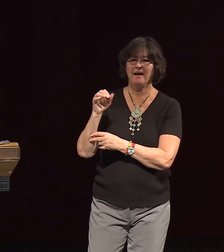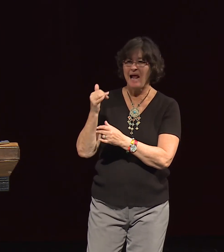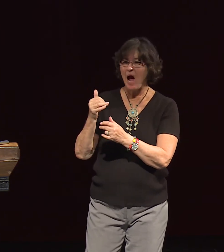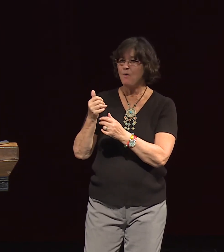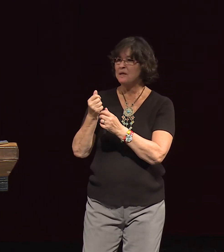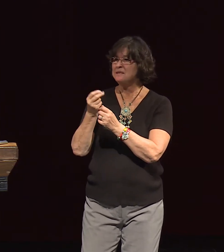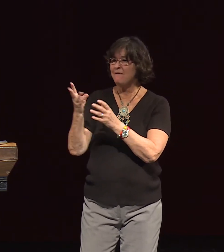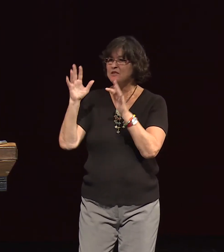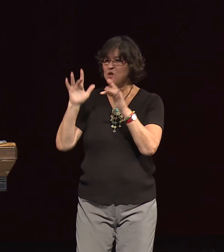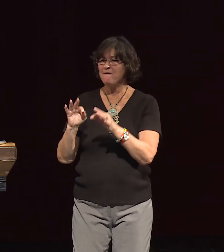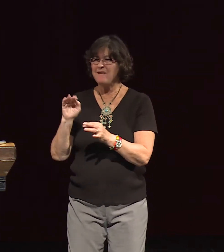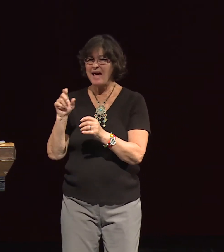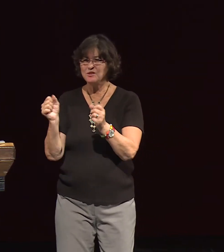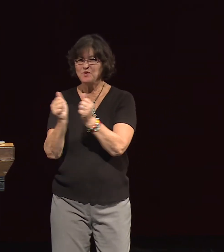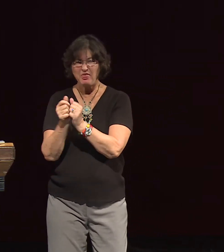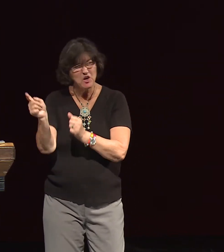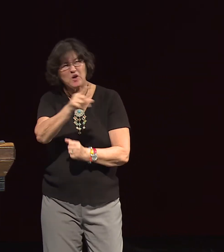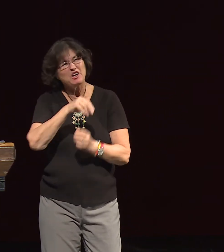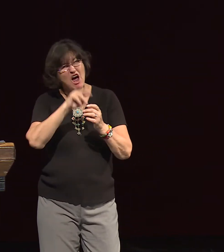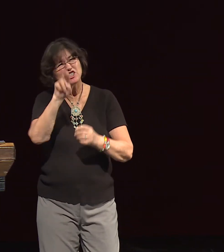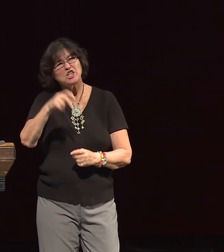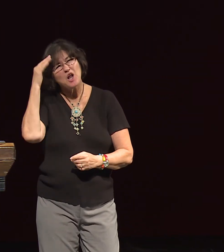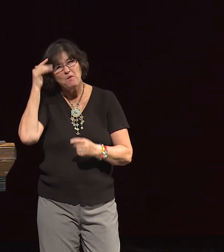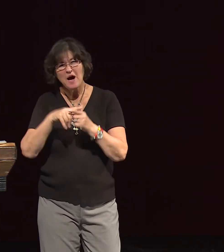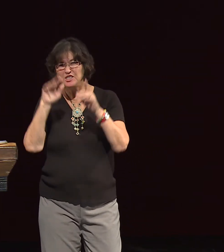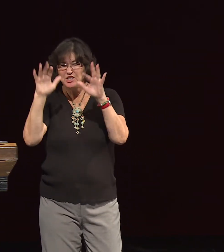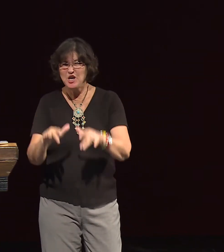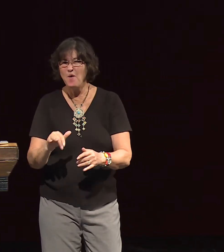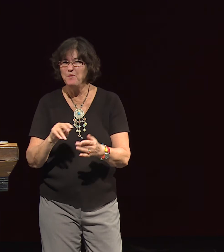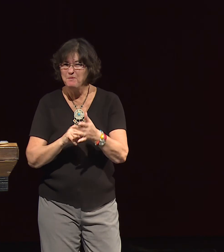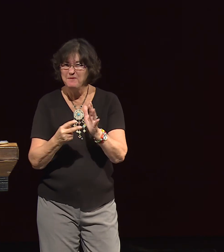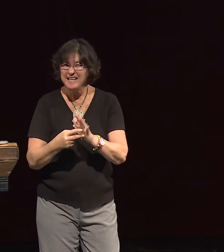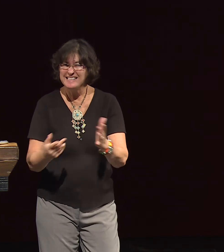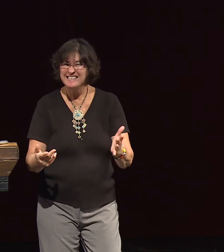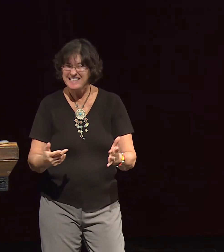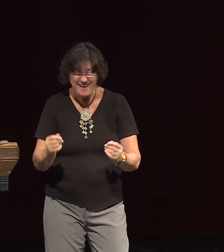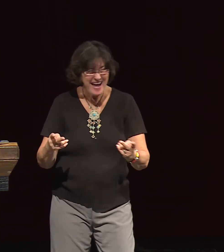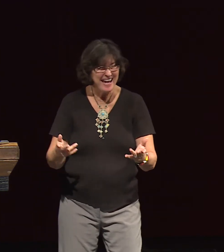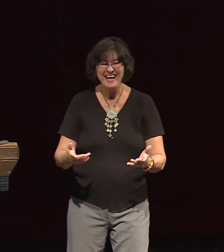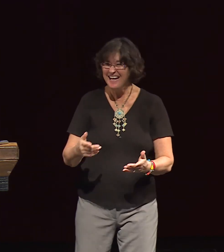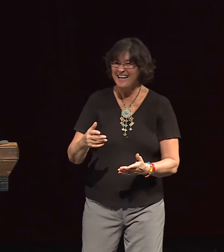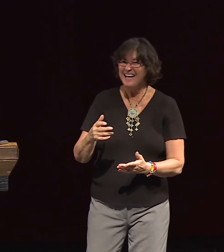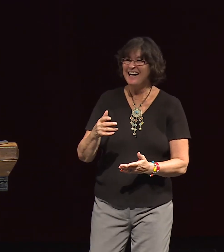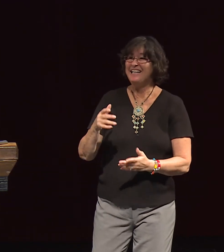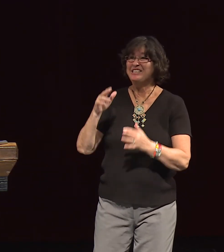But if you get several snowflakes together... I mean, this is Rochester. You know what snow is.